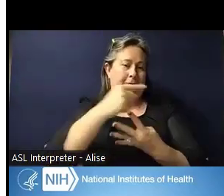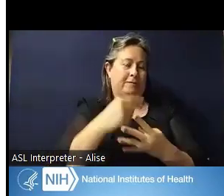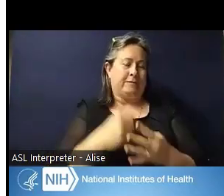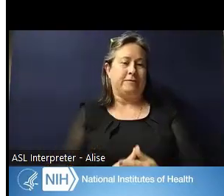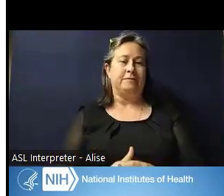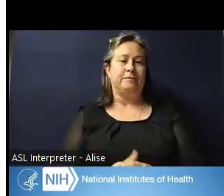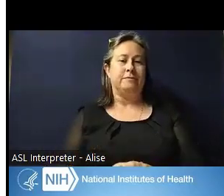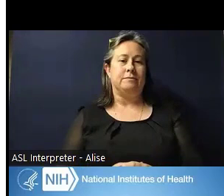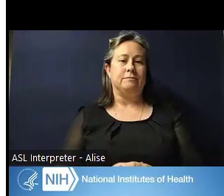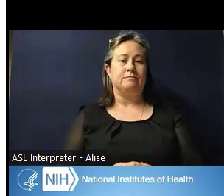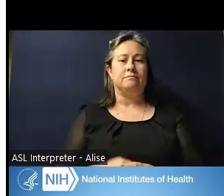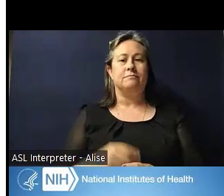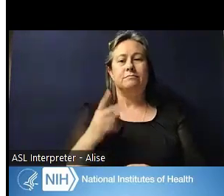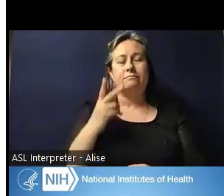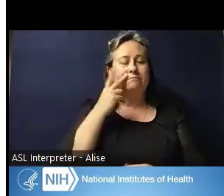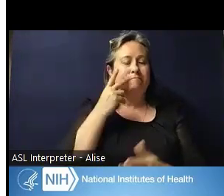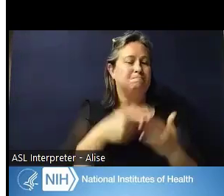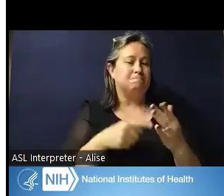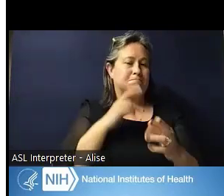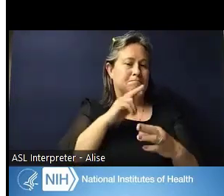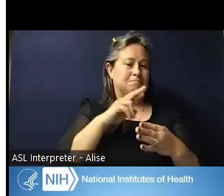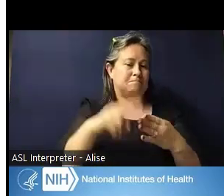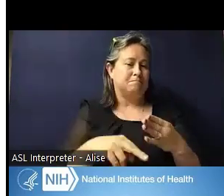Let's see what the responses here are.